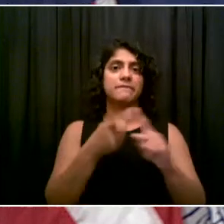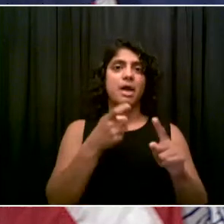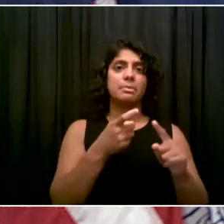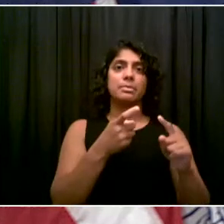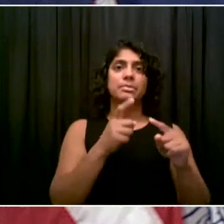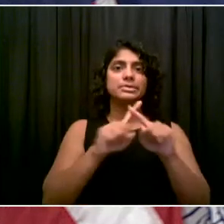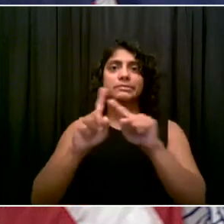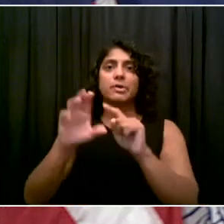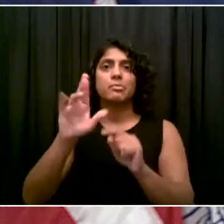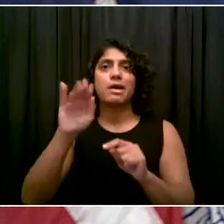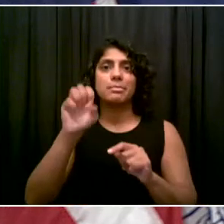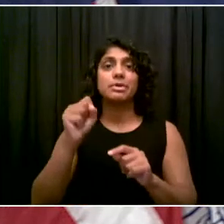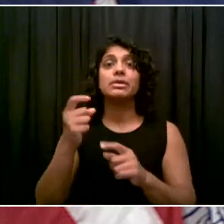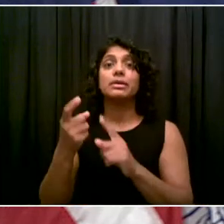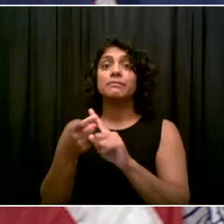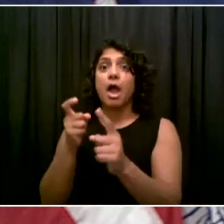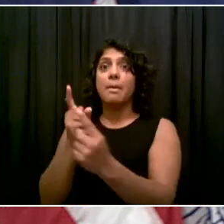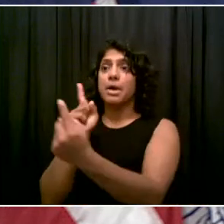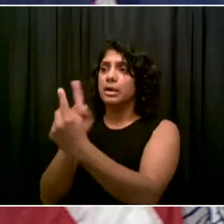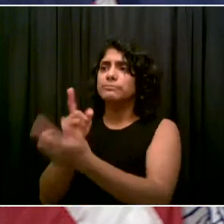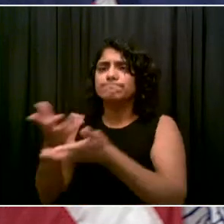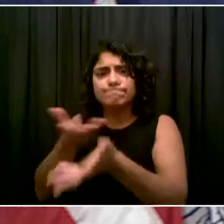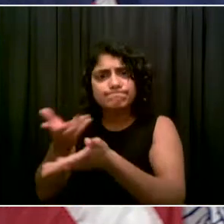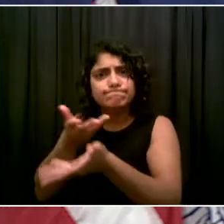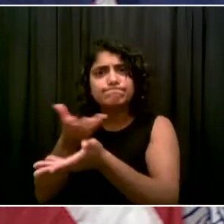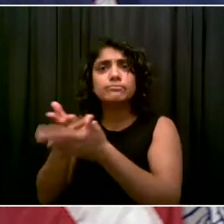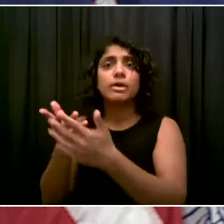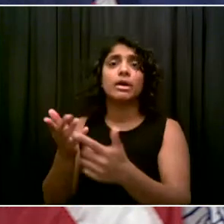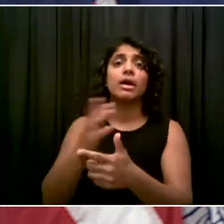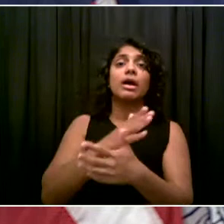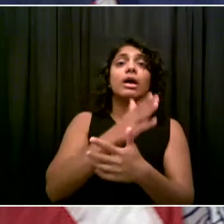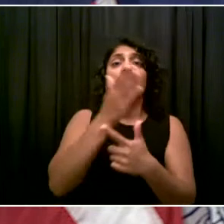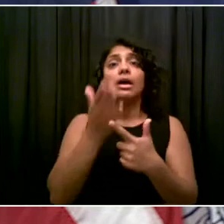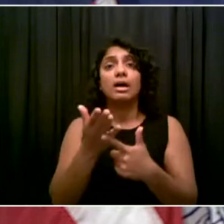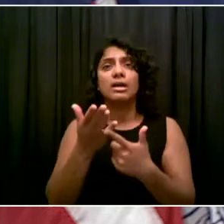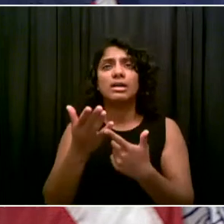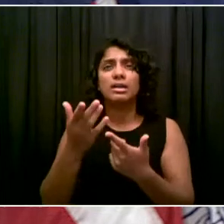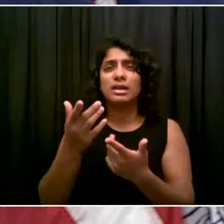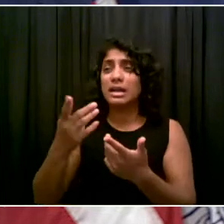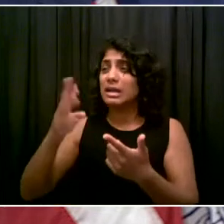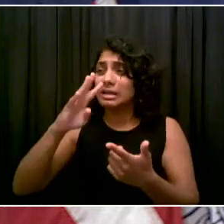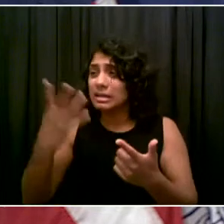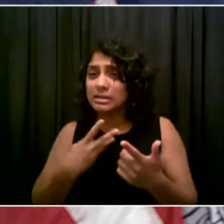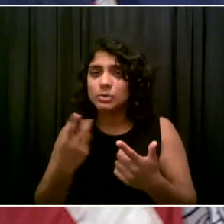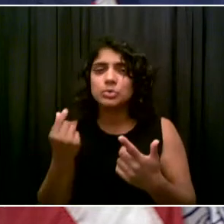THROUGH DIALOGUE AND MANY MAYBE IT ESCALATES